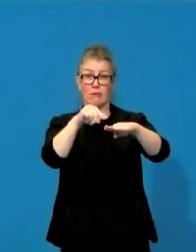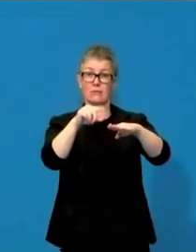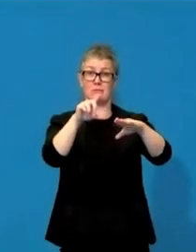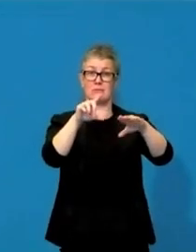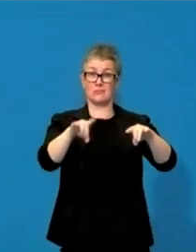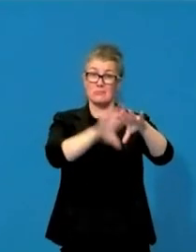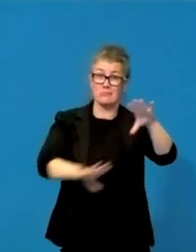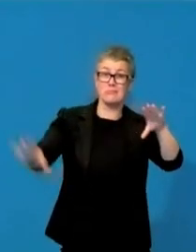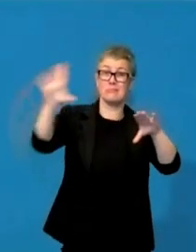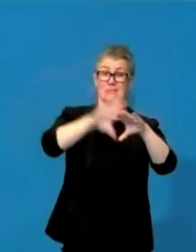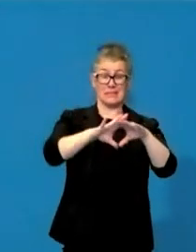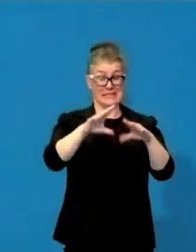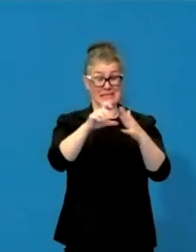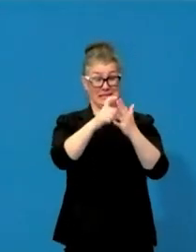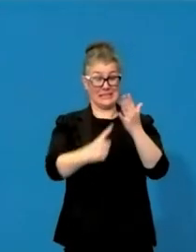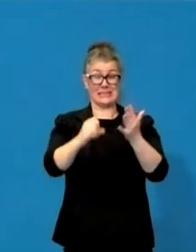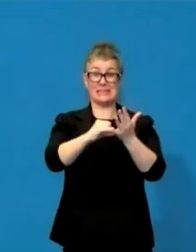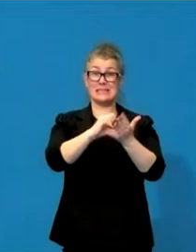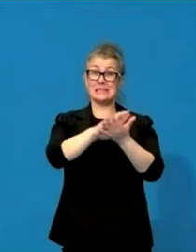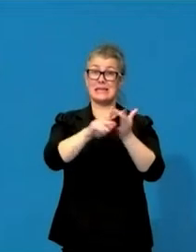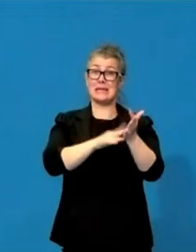You know. Should they change it to "city"?